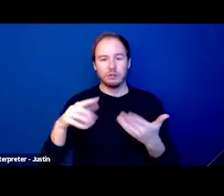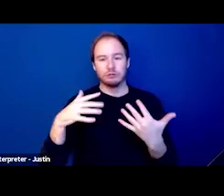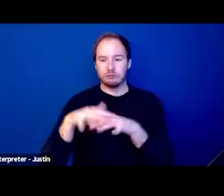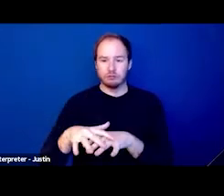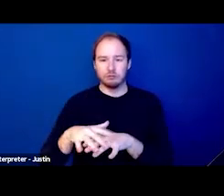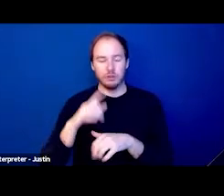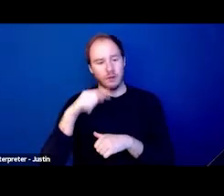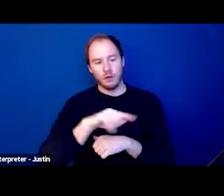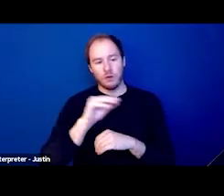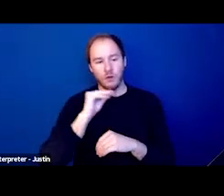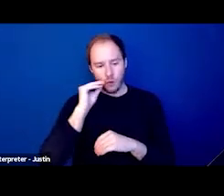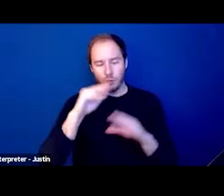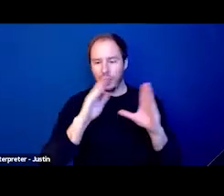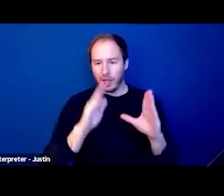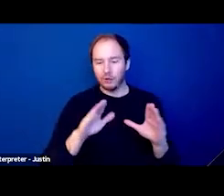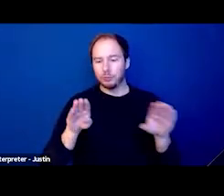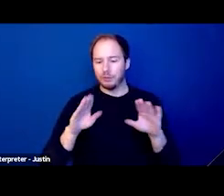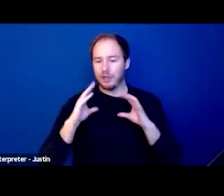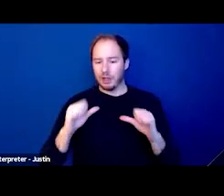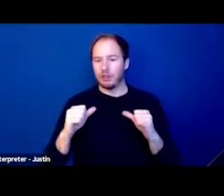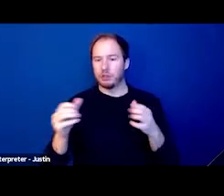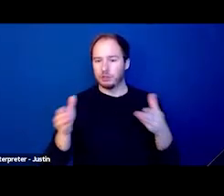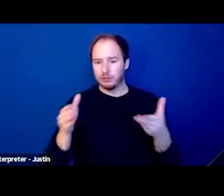and behavioral health services. Next slide.